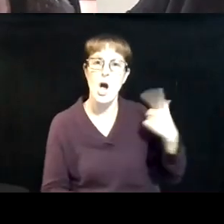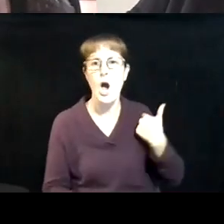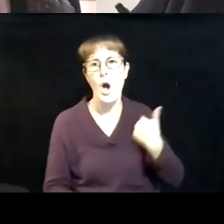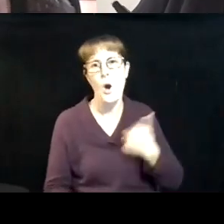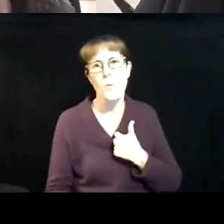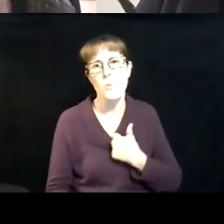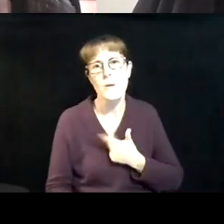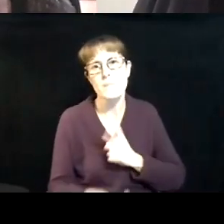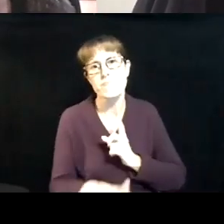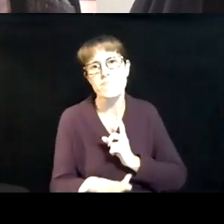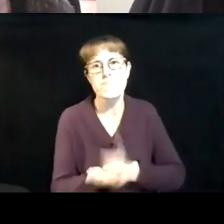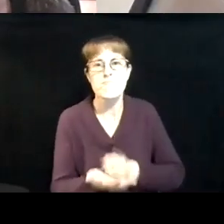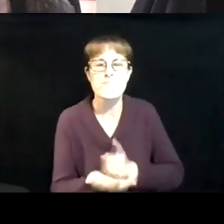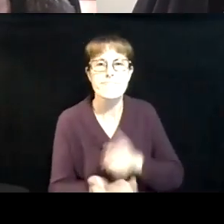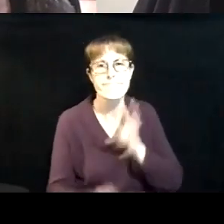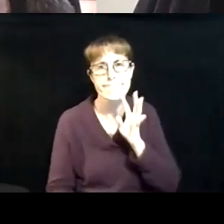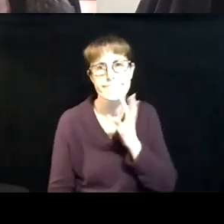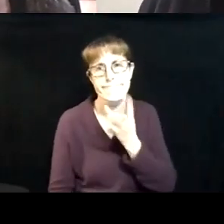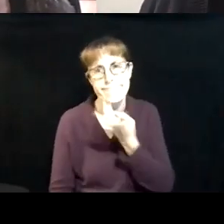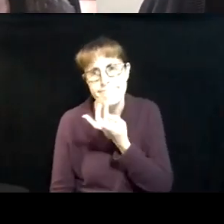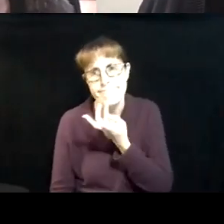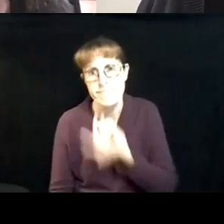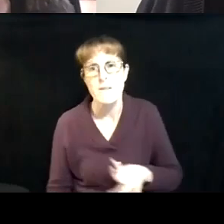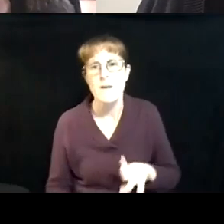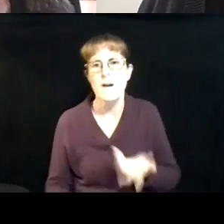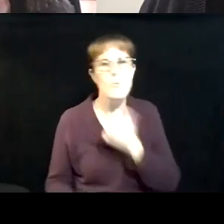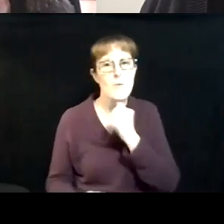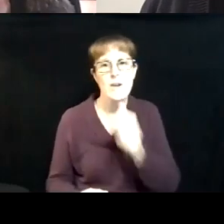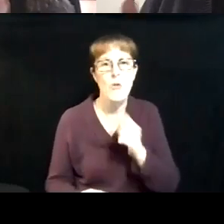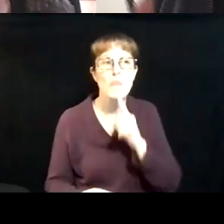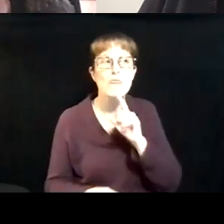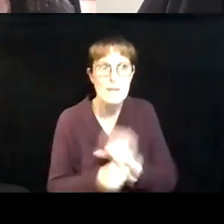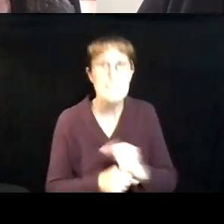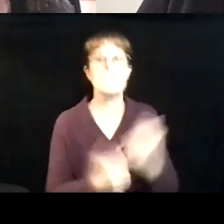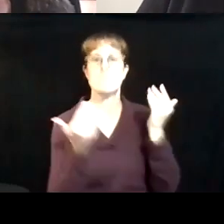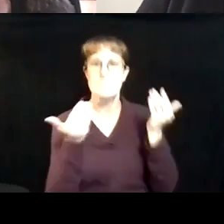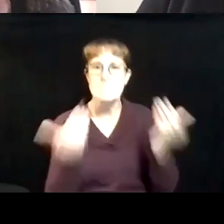But I think that's really where we need to get.